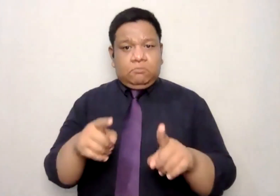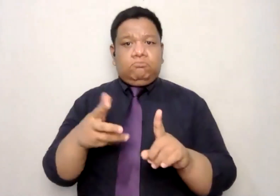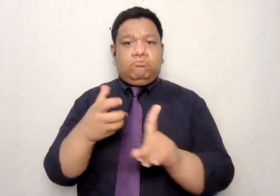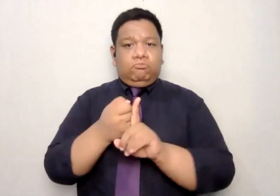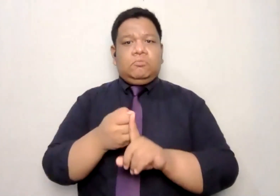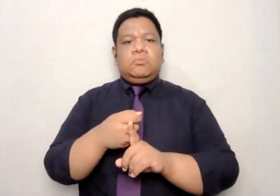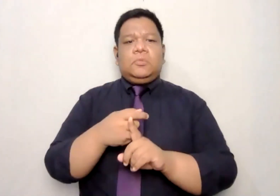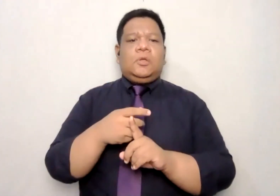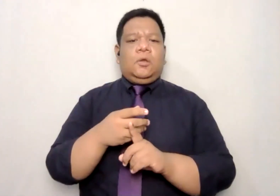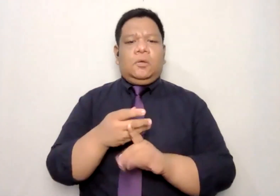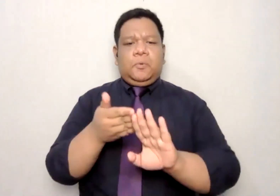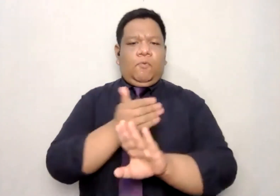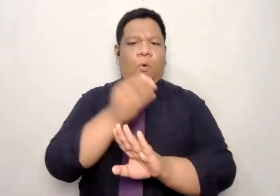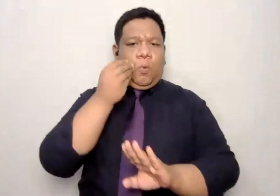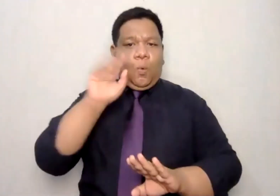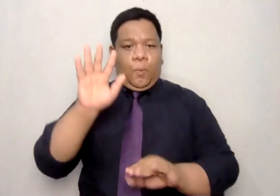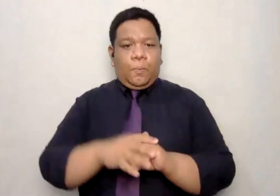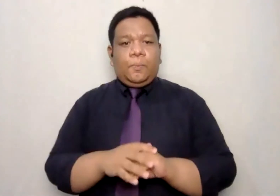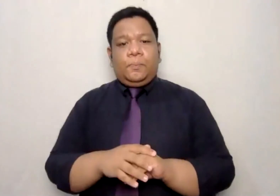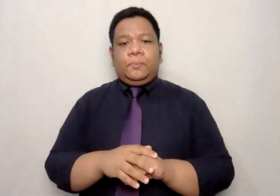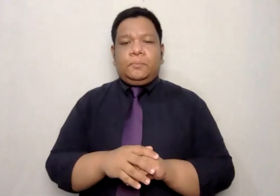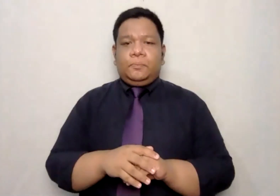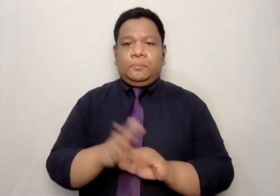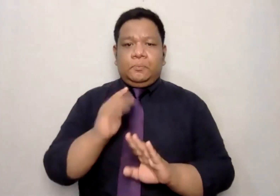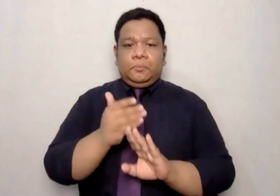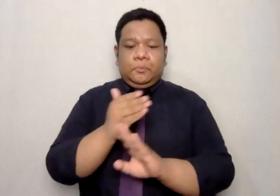It’s another case if you go home and you still experience side effects.